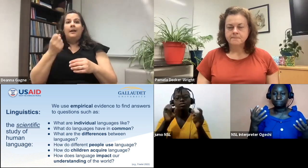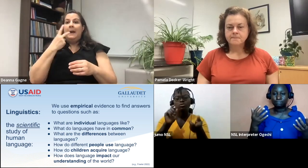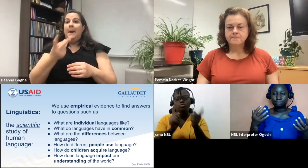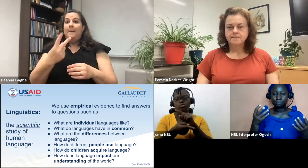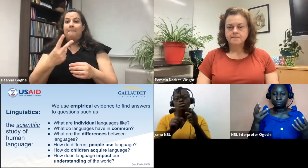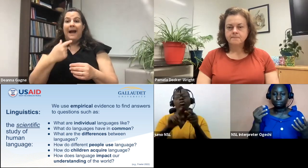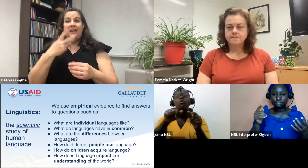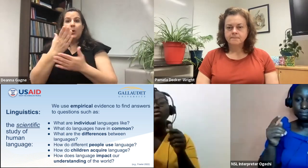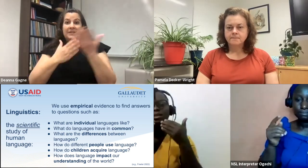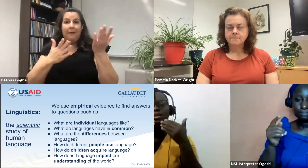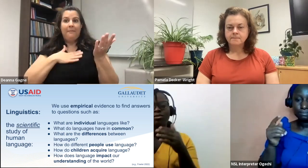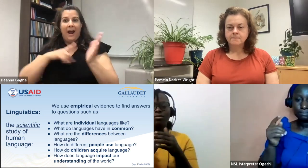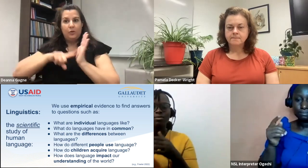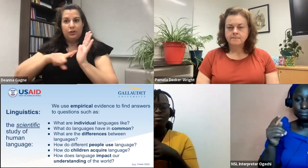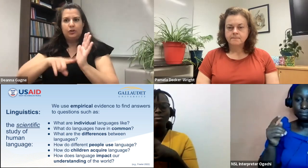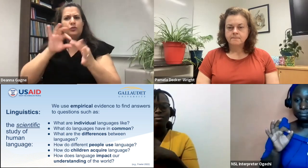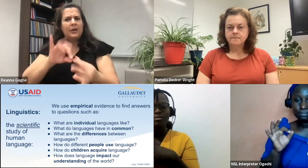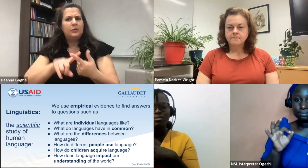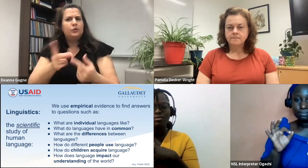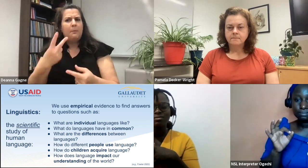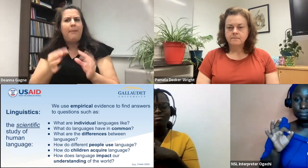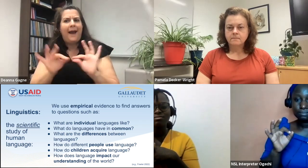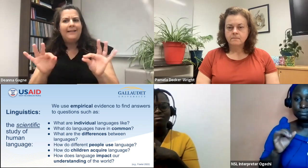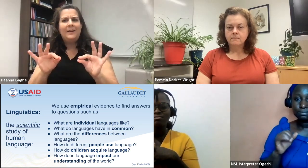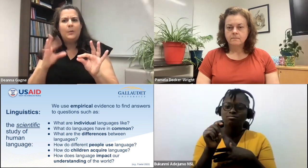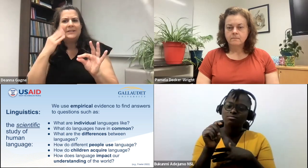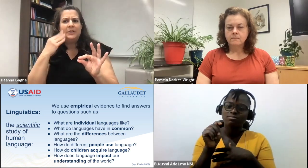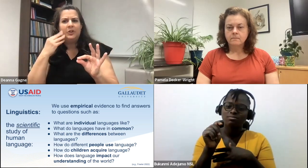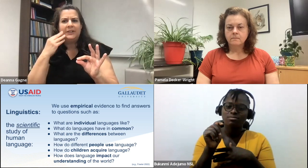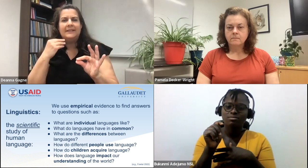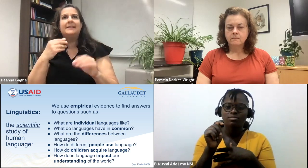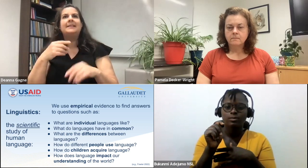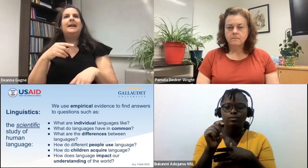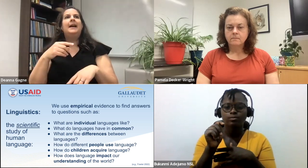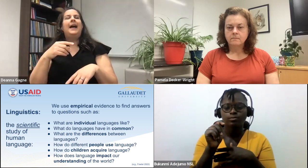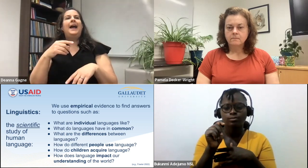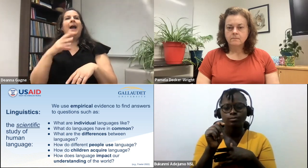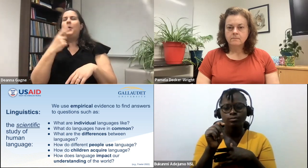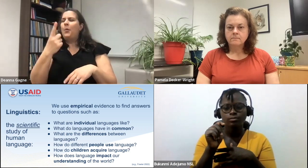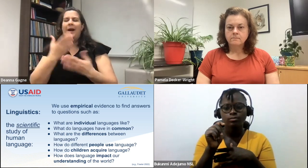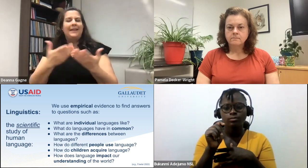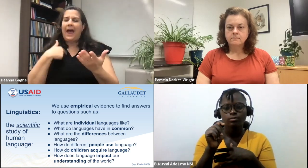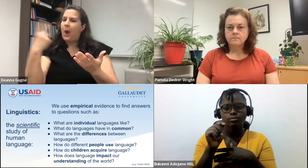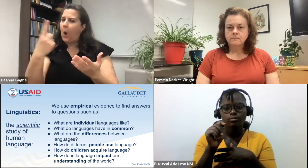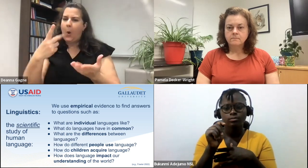Okay. So some of my research relates to the bilingual experience.